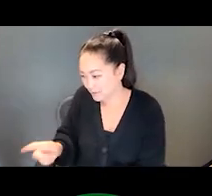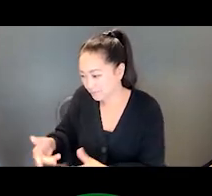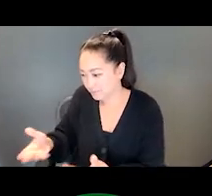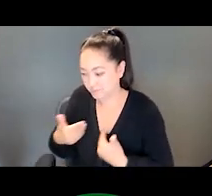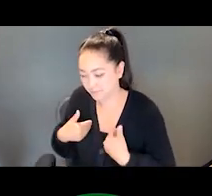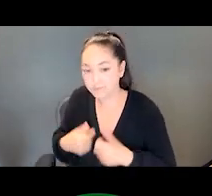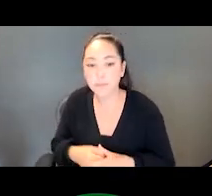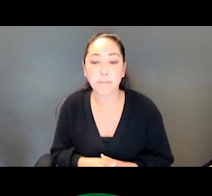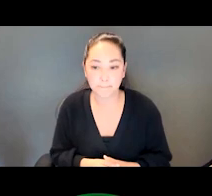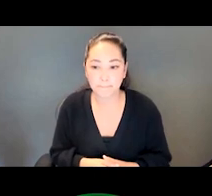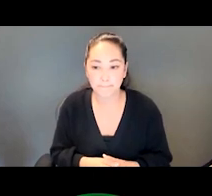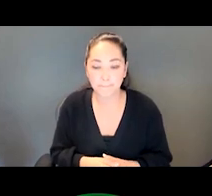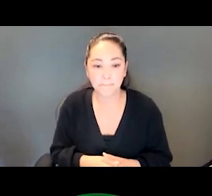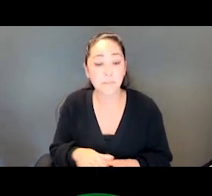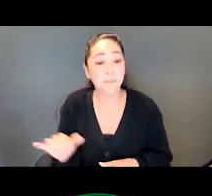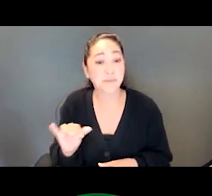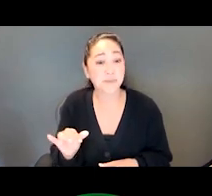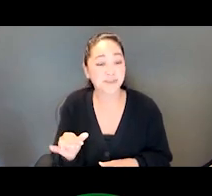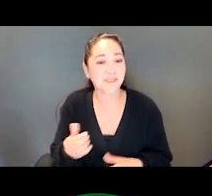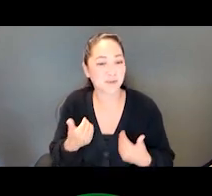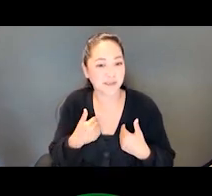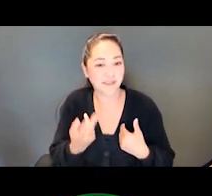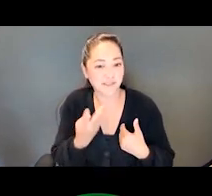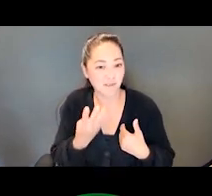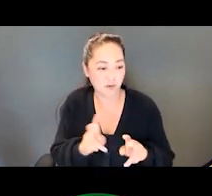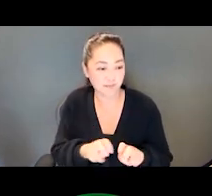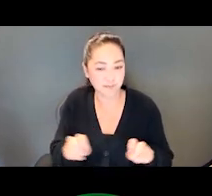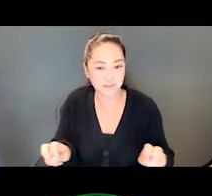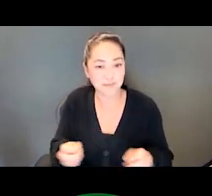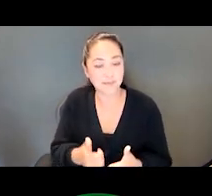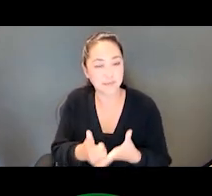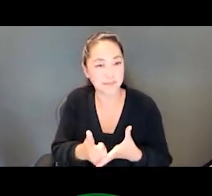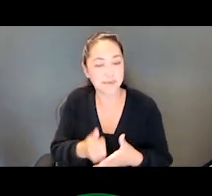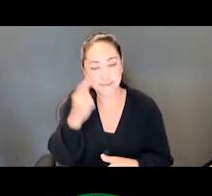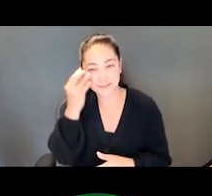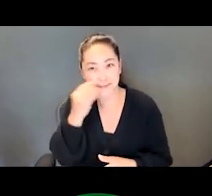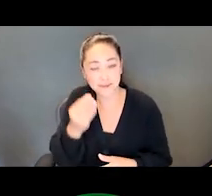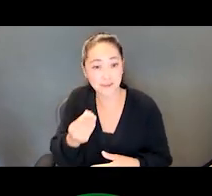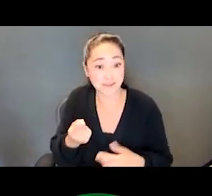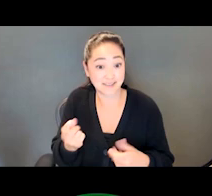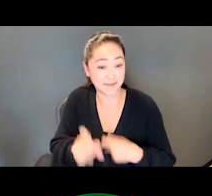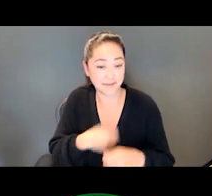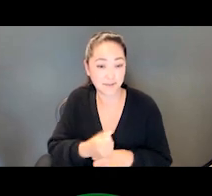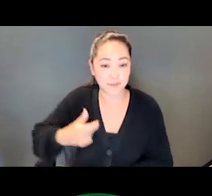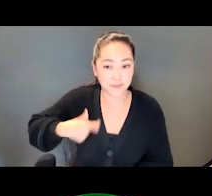have a wide range of both lived and professional experiences within the realms of parks and accessibility.